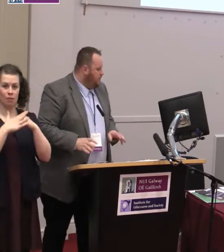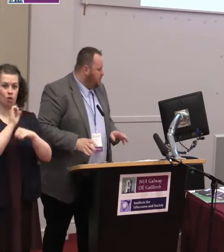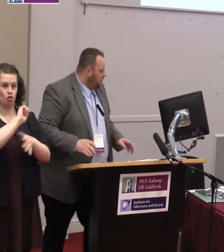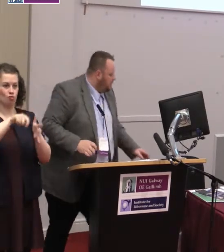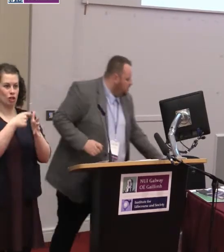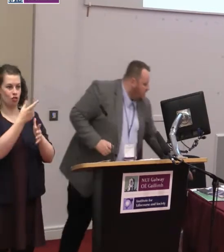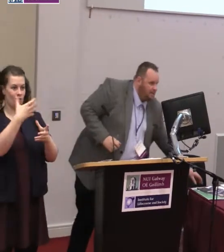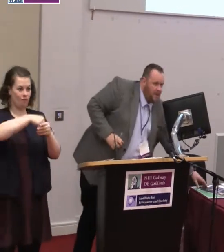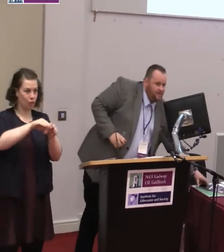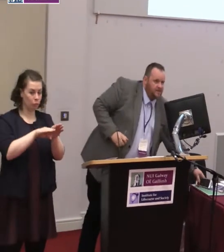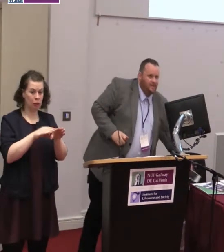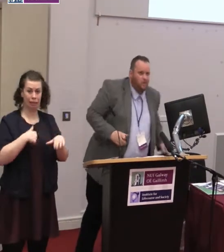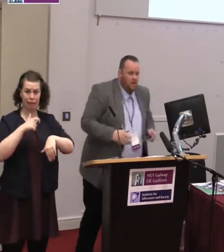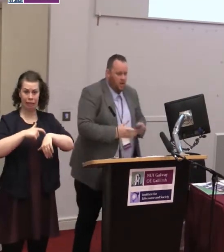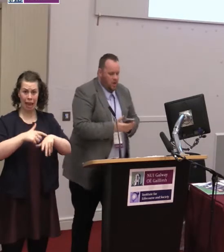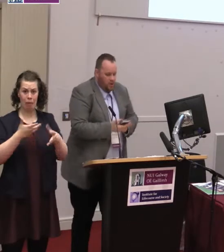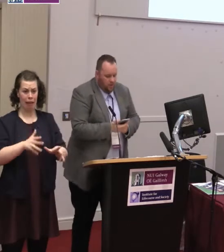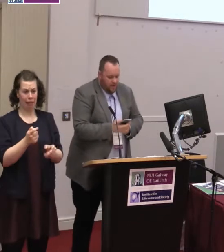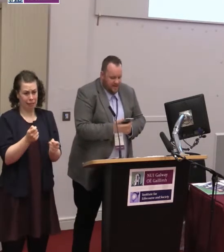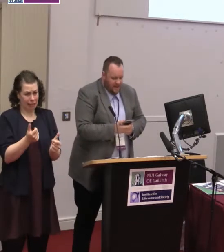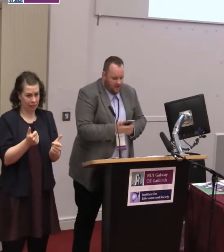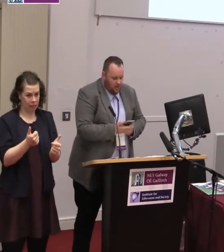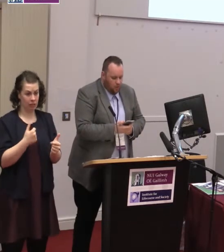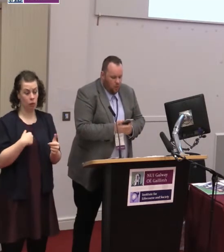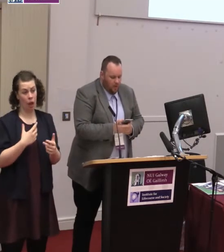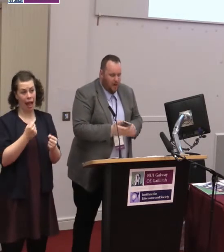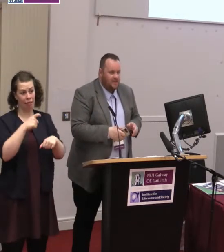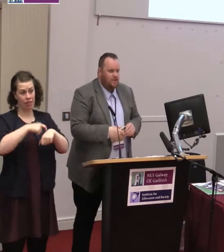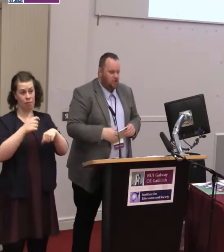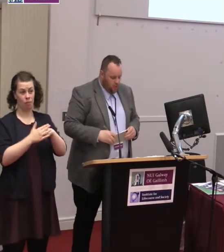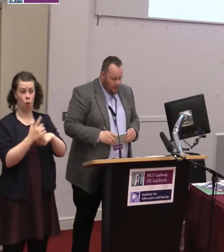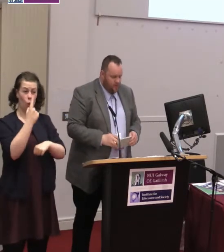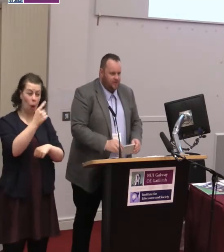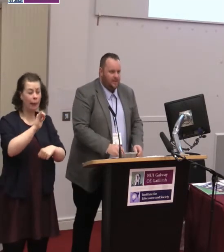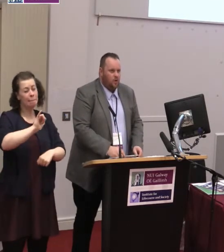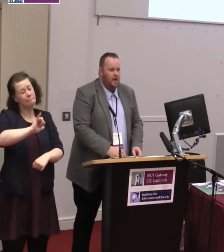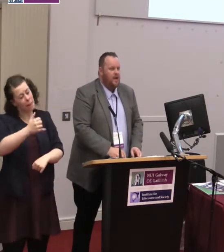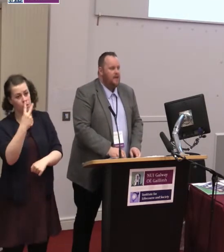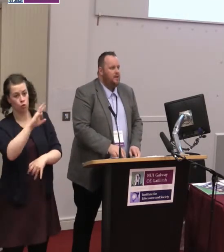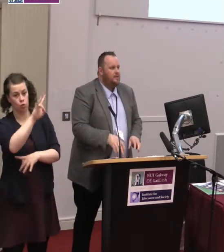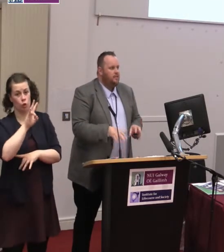We don't have much time left so we will try for one or two questions.